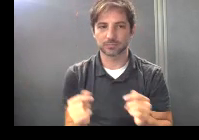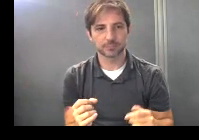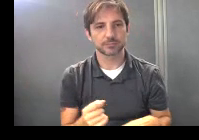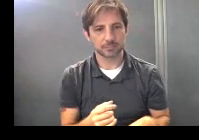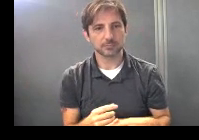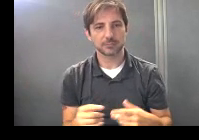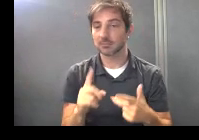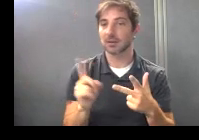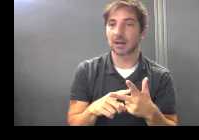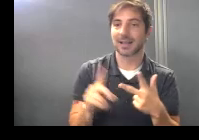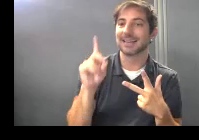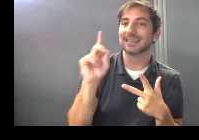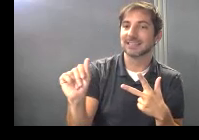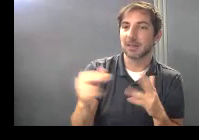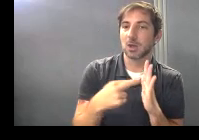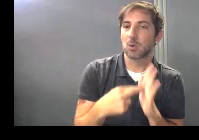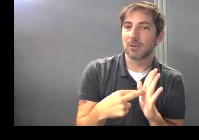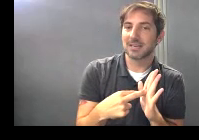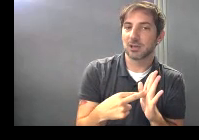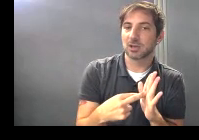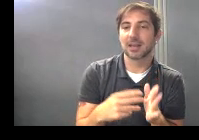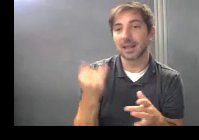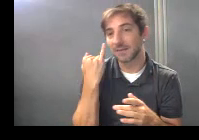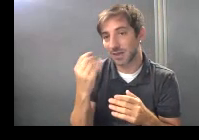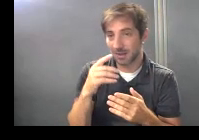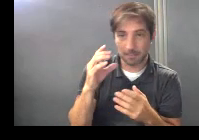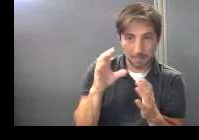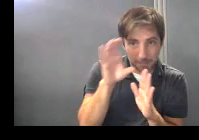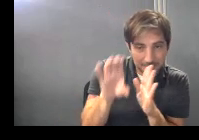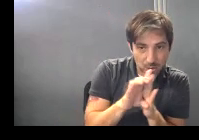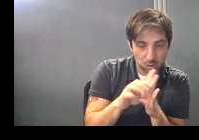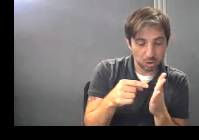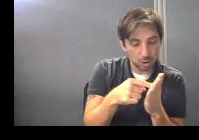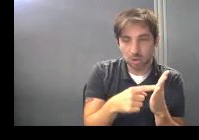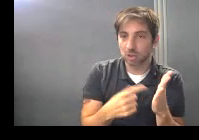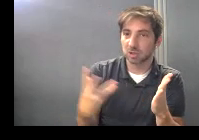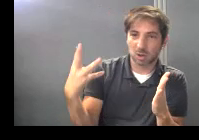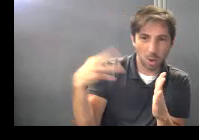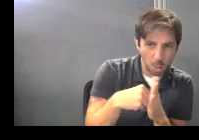LIKE IF YOU HAVE PHOTOS IN YOUR BROCHURE, INCLUDE PEOPLE WITH DISABILITIES, IF YOU HAVE